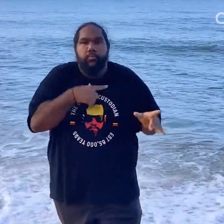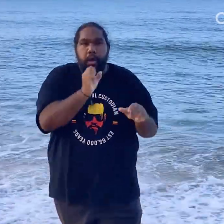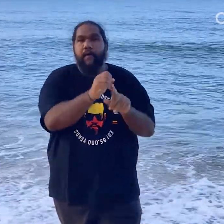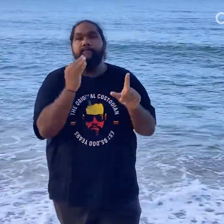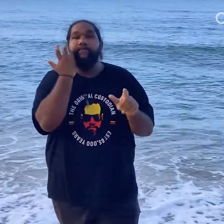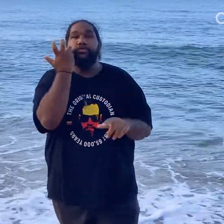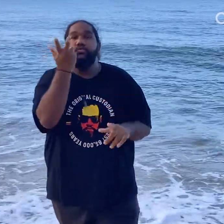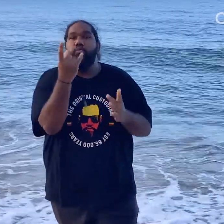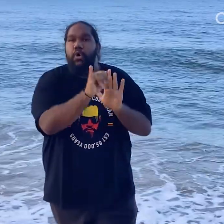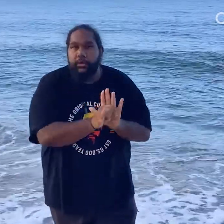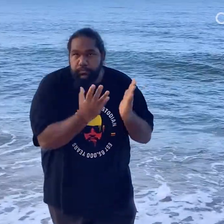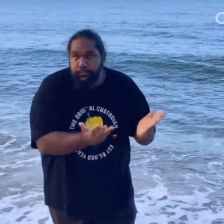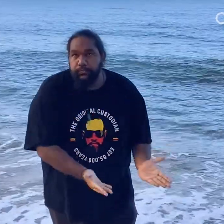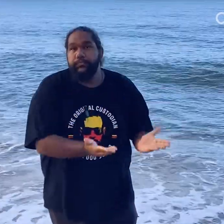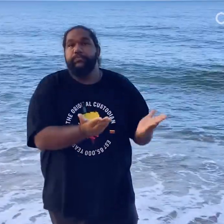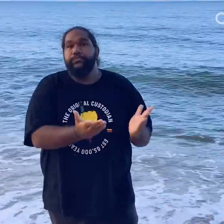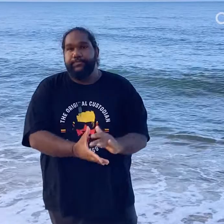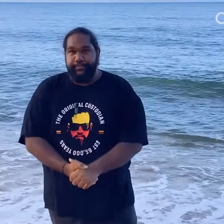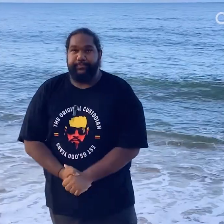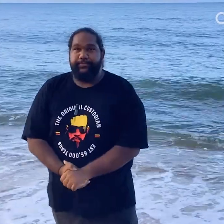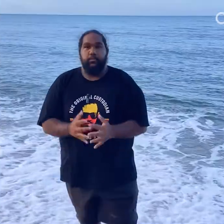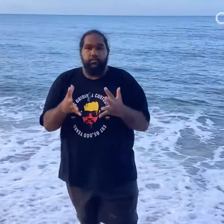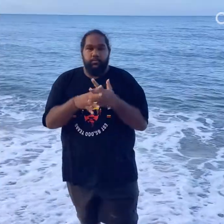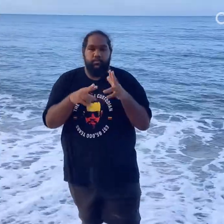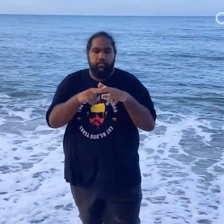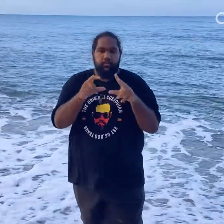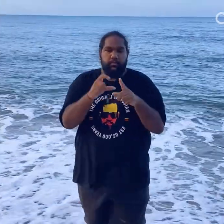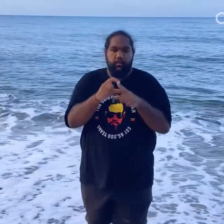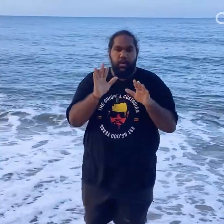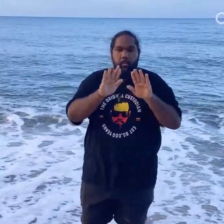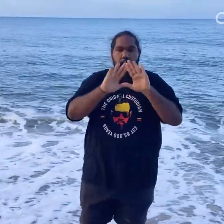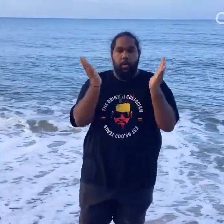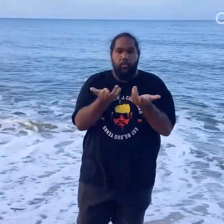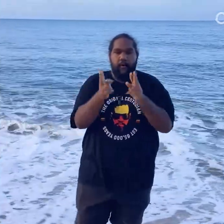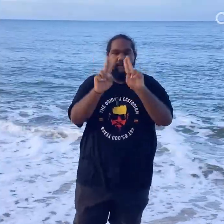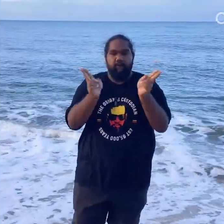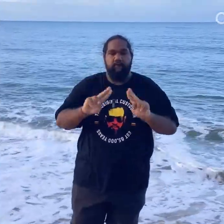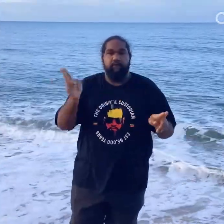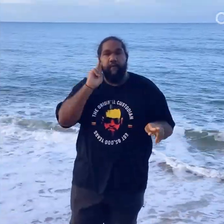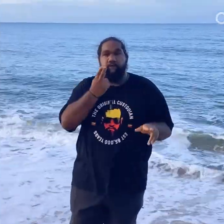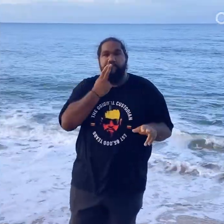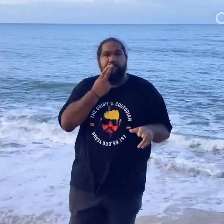and develop their Indigenous identity. I hope one day to be involved with the World Federation of the Deaf,